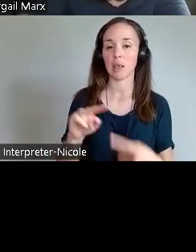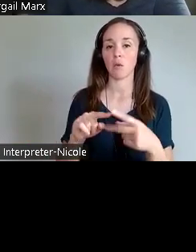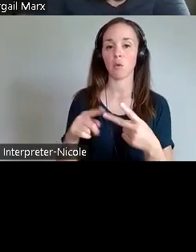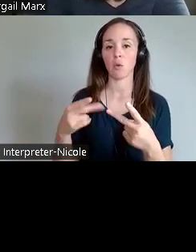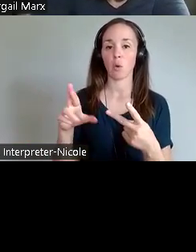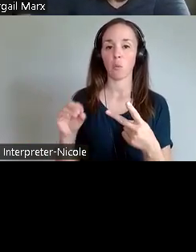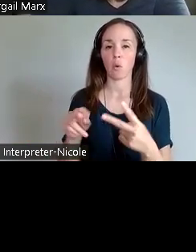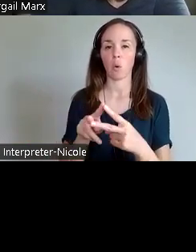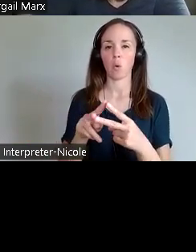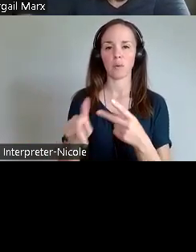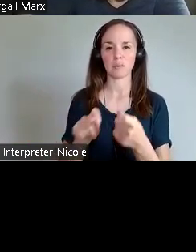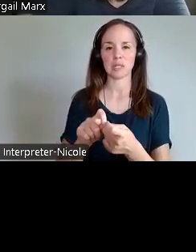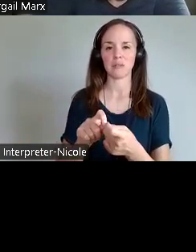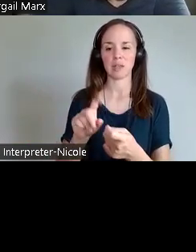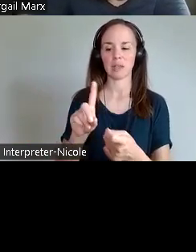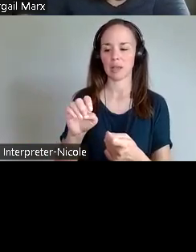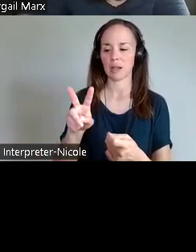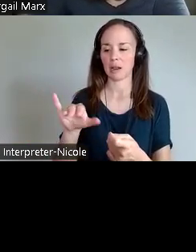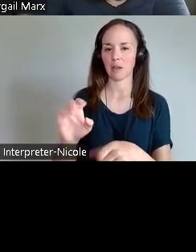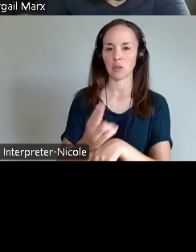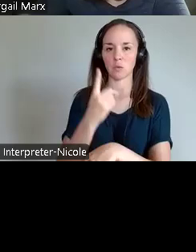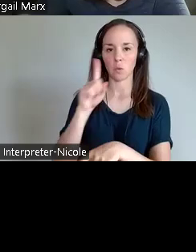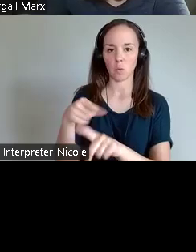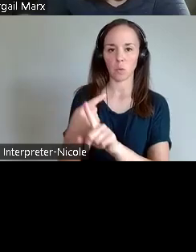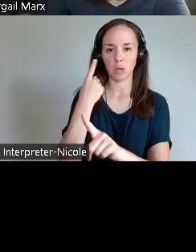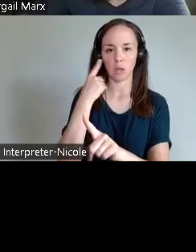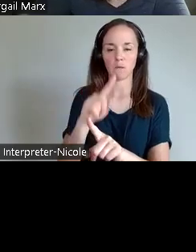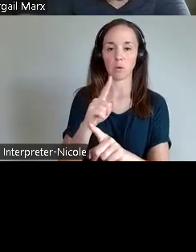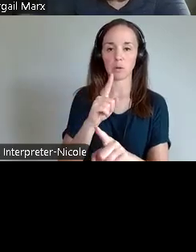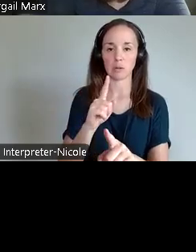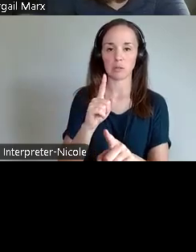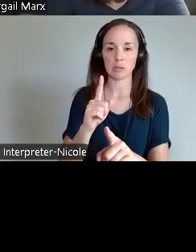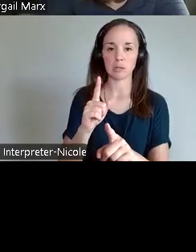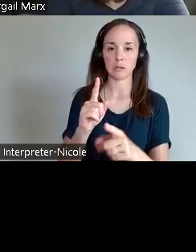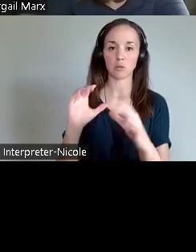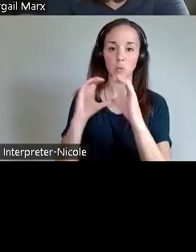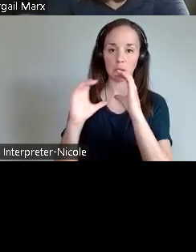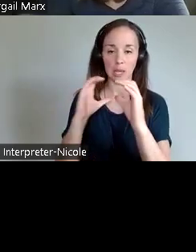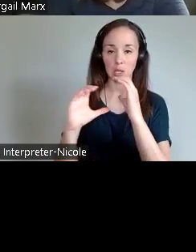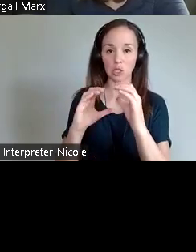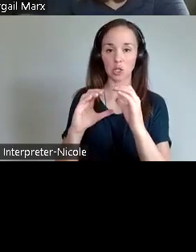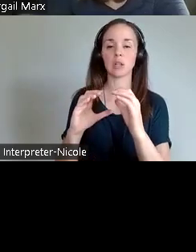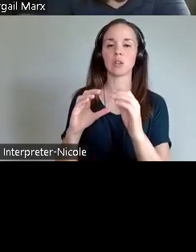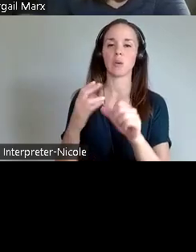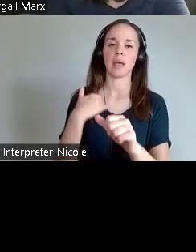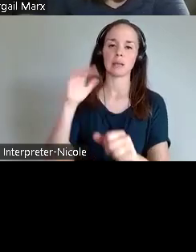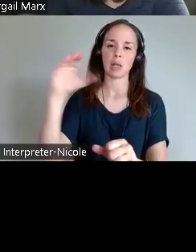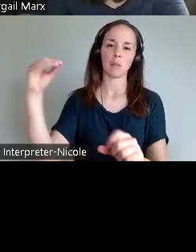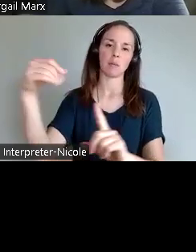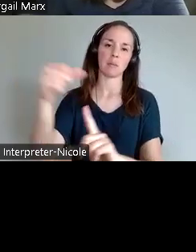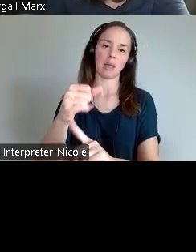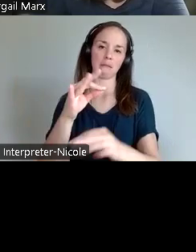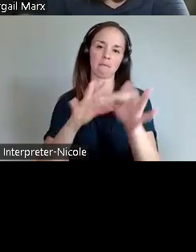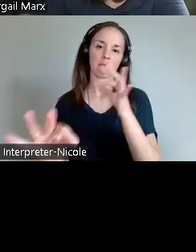offers that product warranty from the company, the manufacturer warranty, along with then insurance